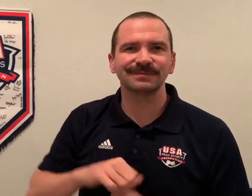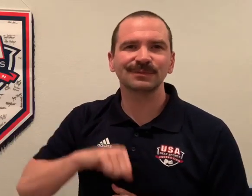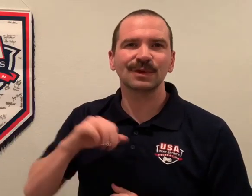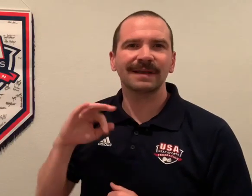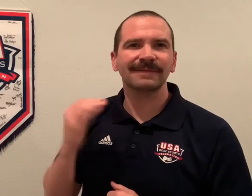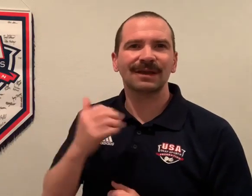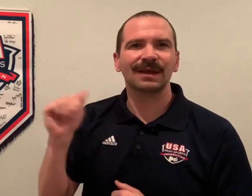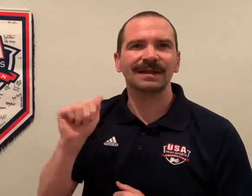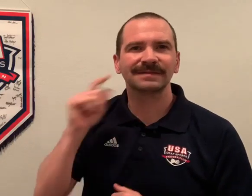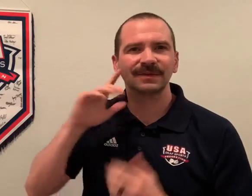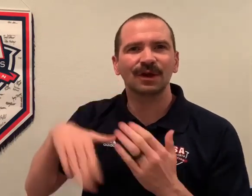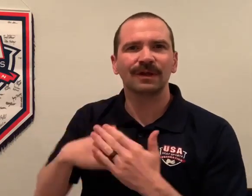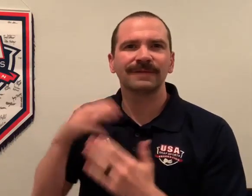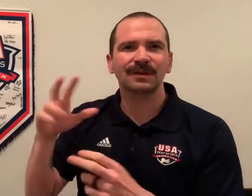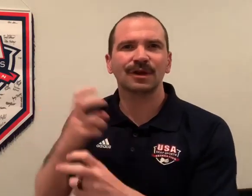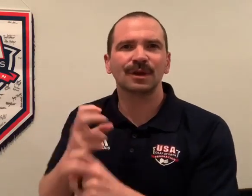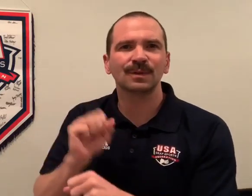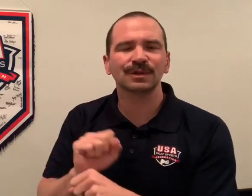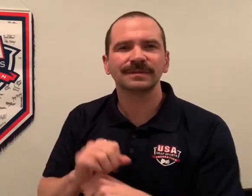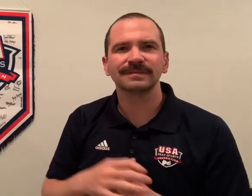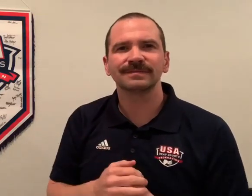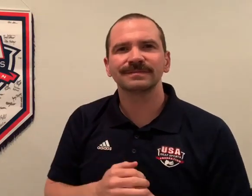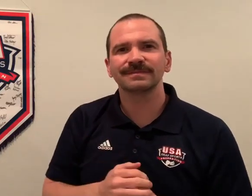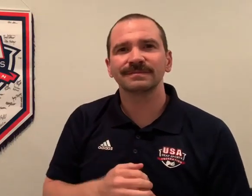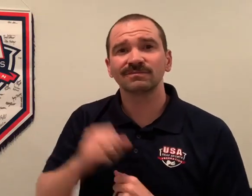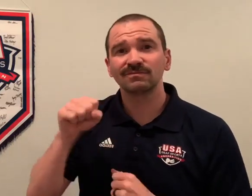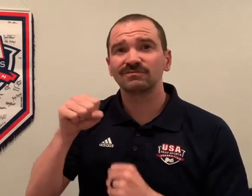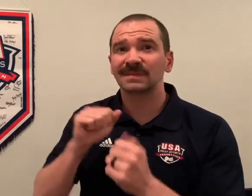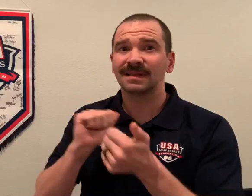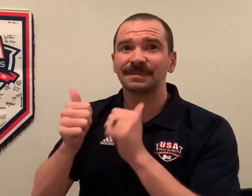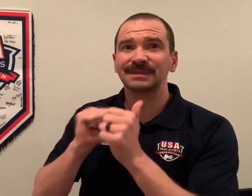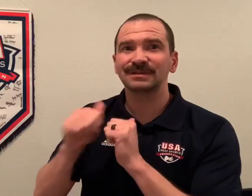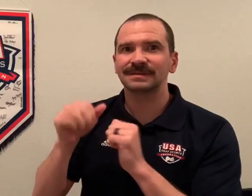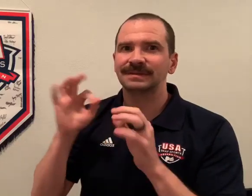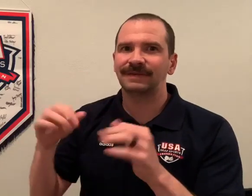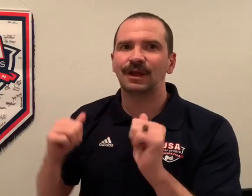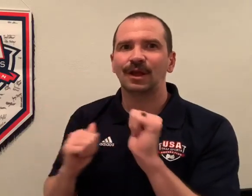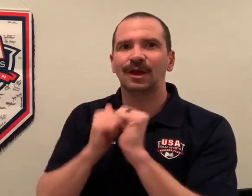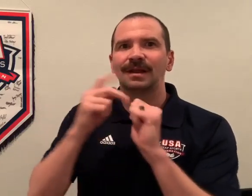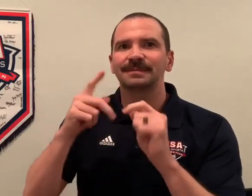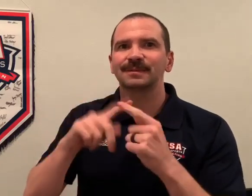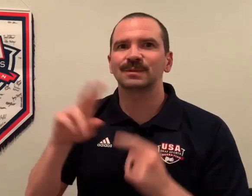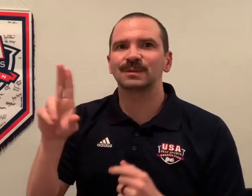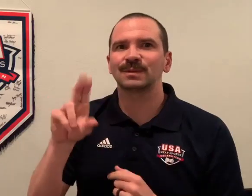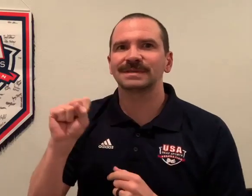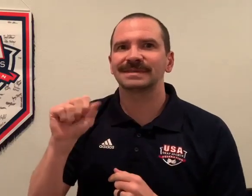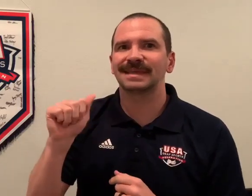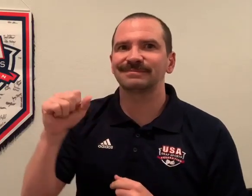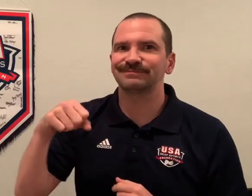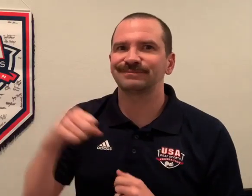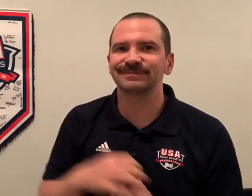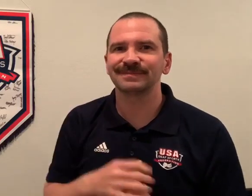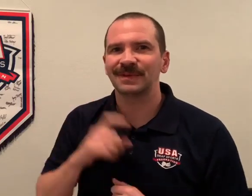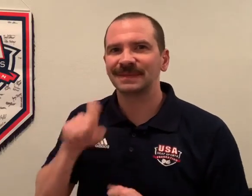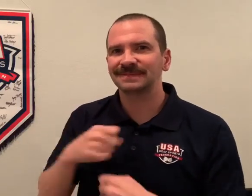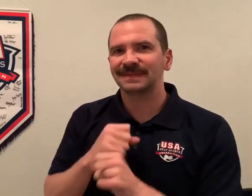I'm proud of our athletes and for all their hard work. The competition has definitely caught up to the level the USA is at now.